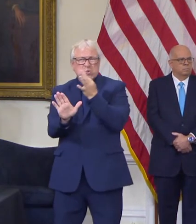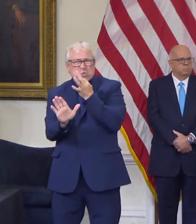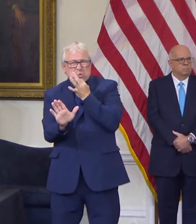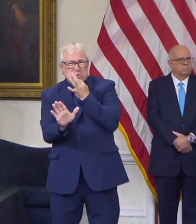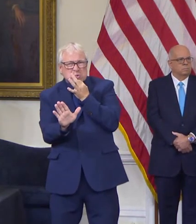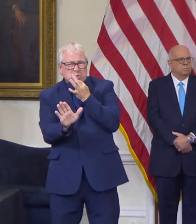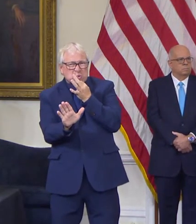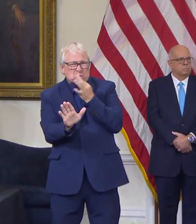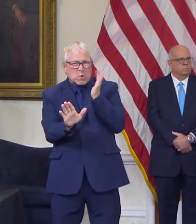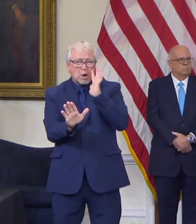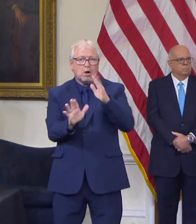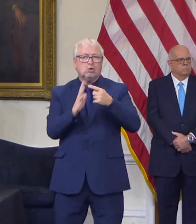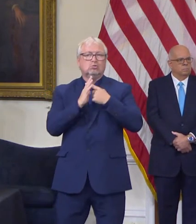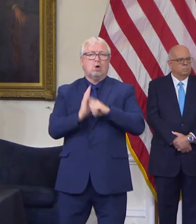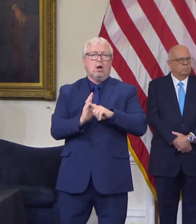has their COVID-19 vaccination in